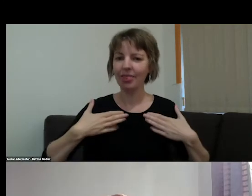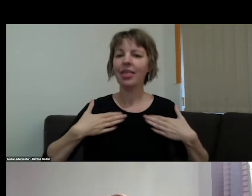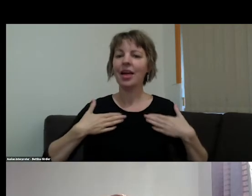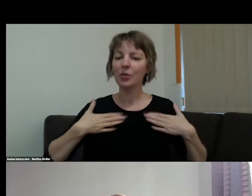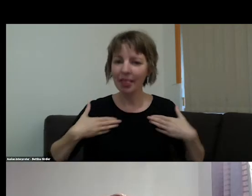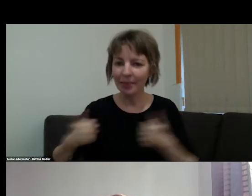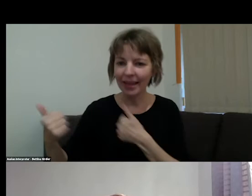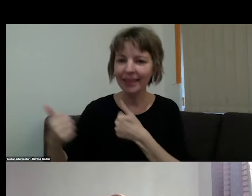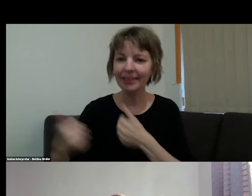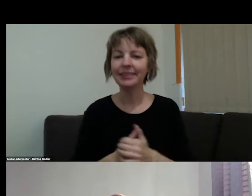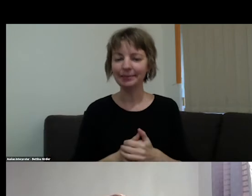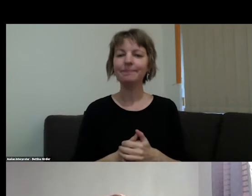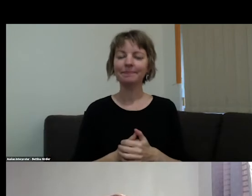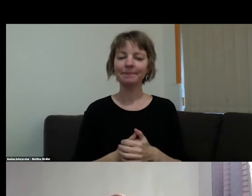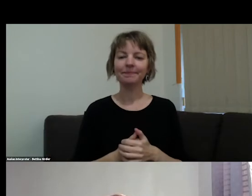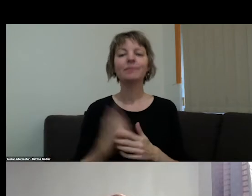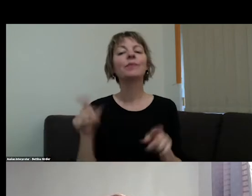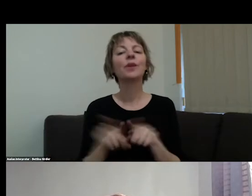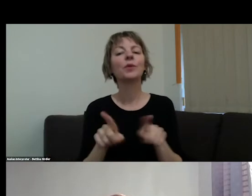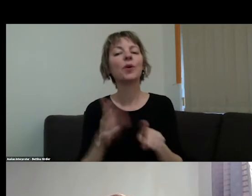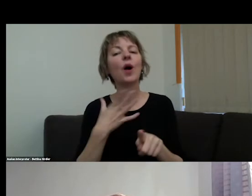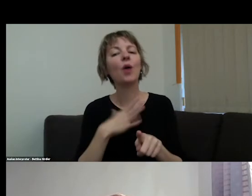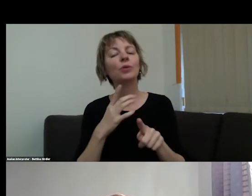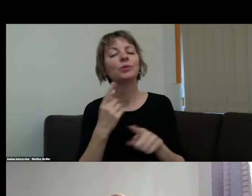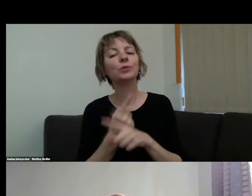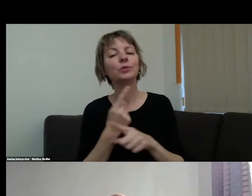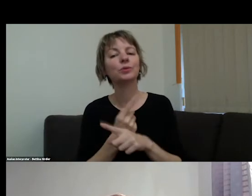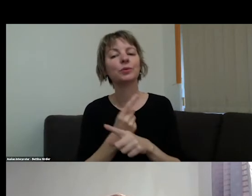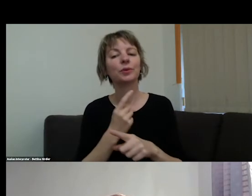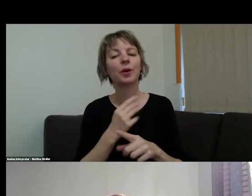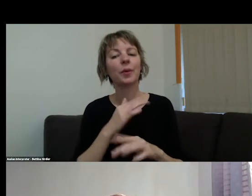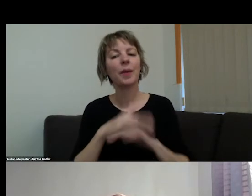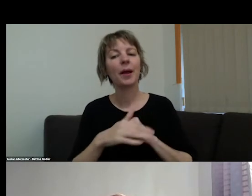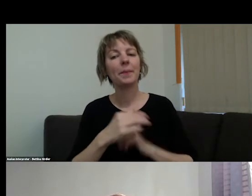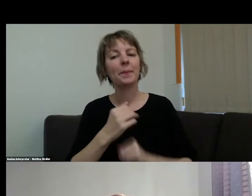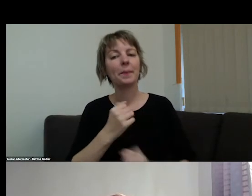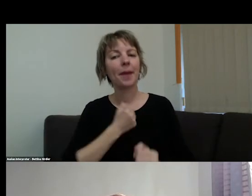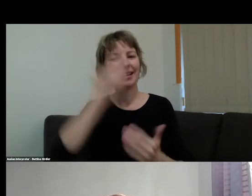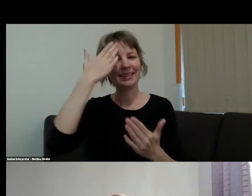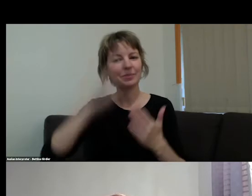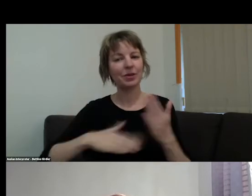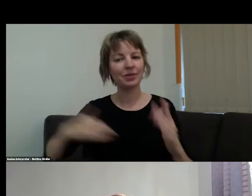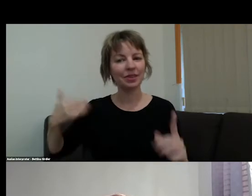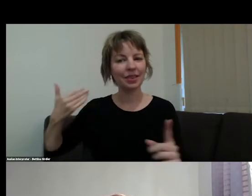I also just wanted to touch briefly on the fact that my experience from the last ten year with -- ten years has largely been